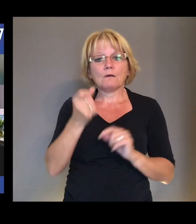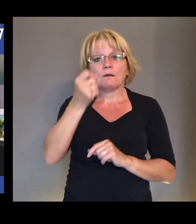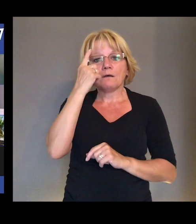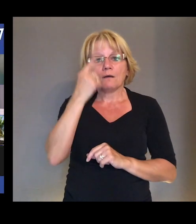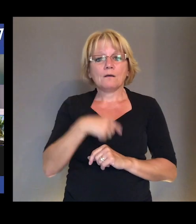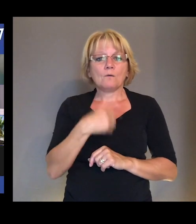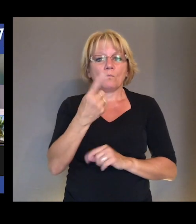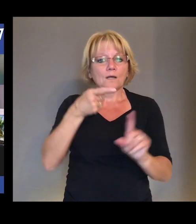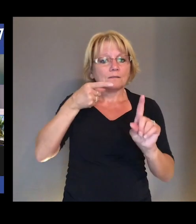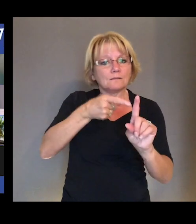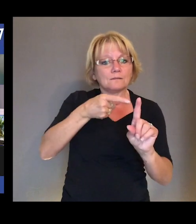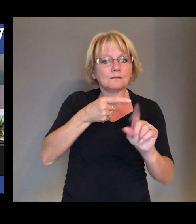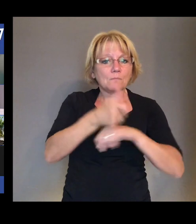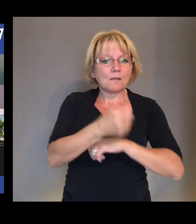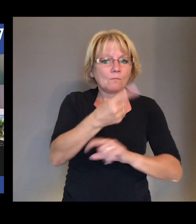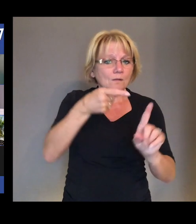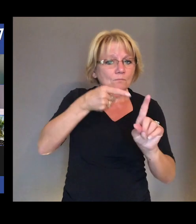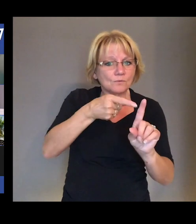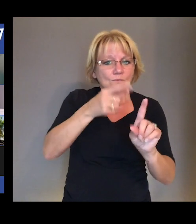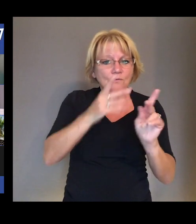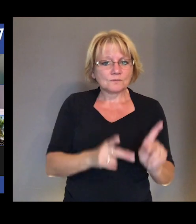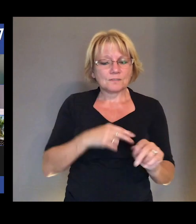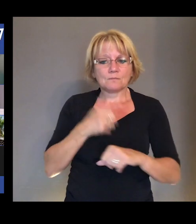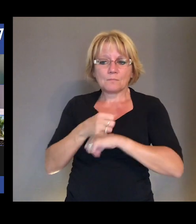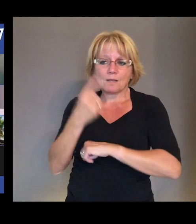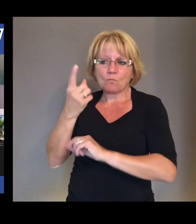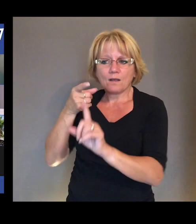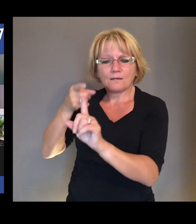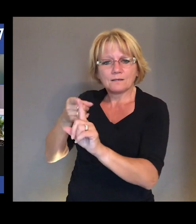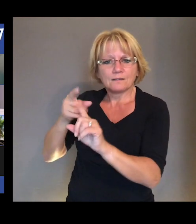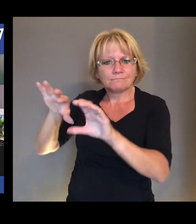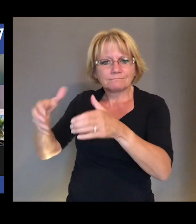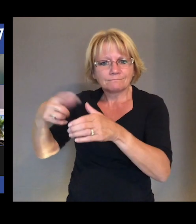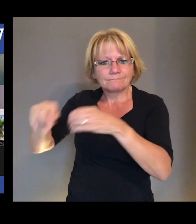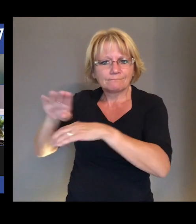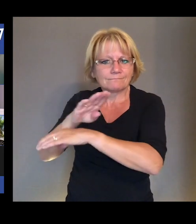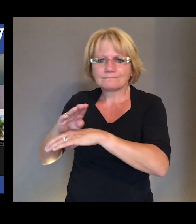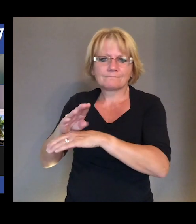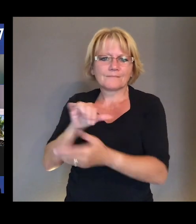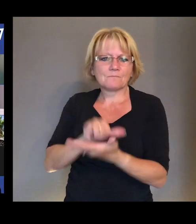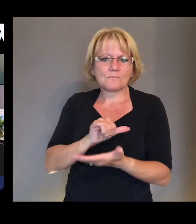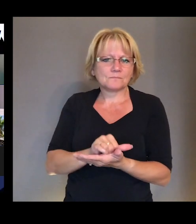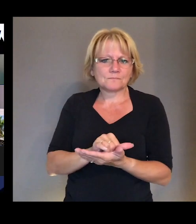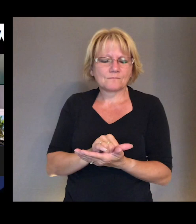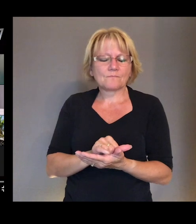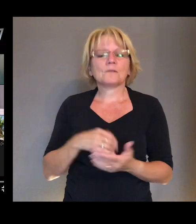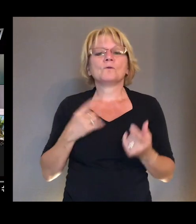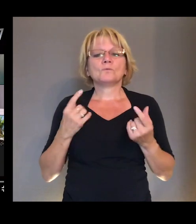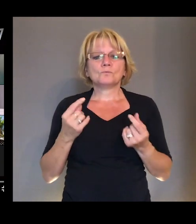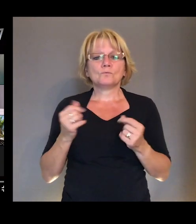is that there's no single person or entity responsible for it, which makes it very hard to solve. So what can you do? The first thing you can do